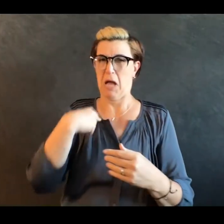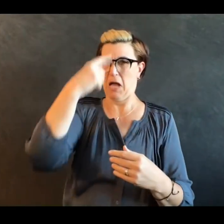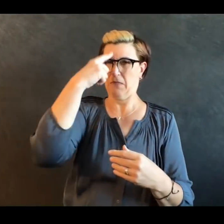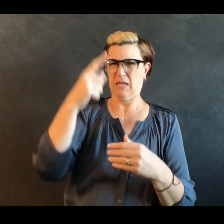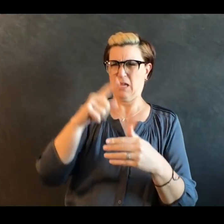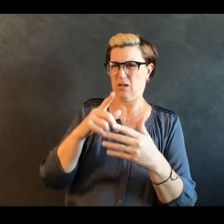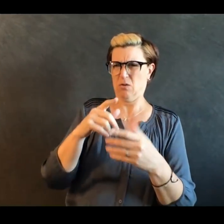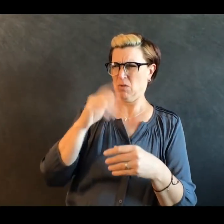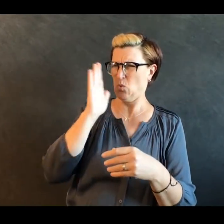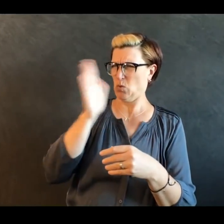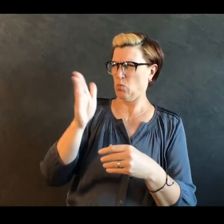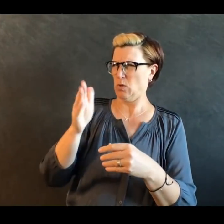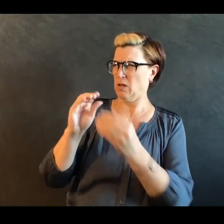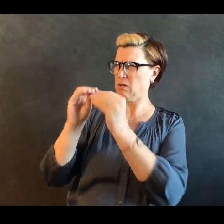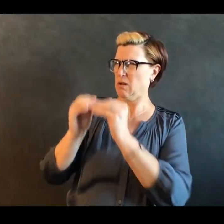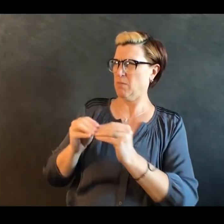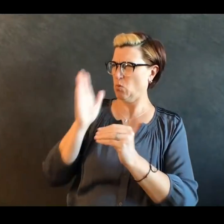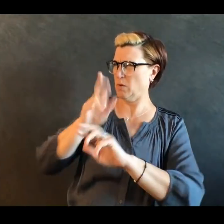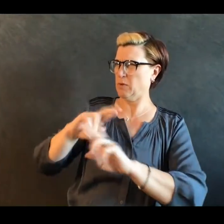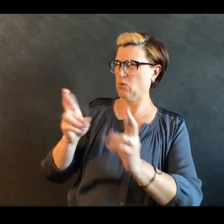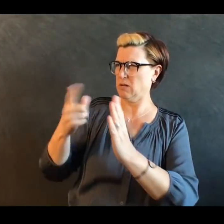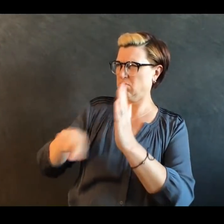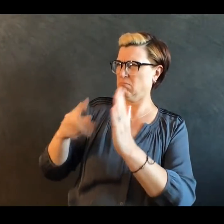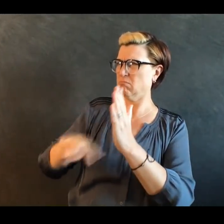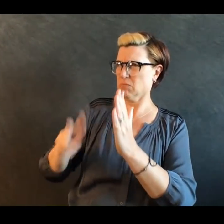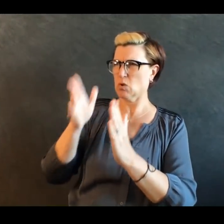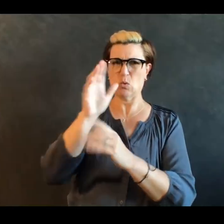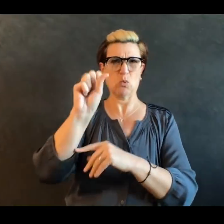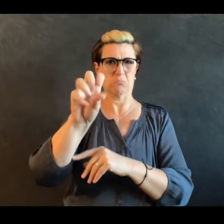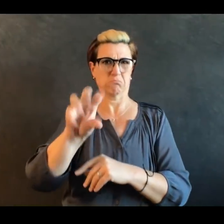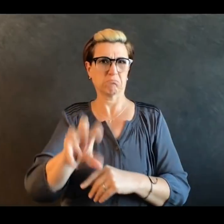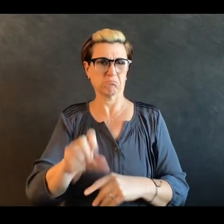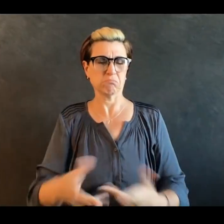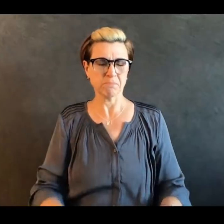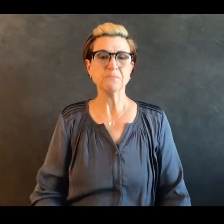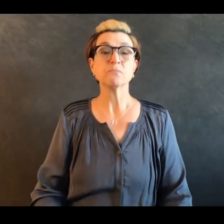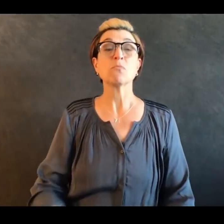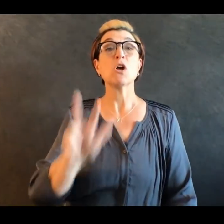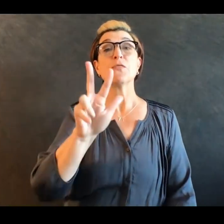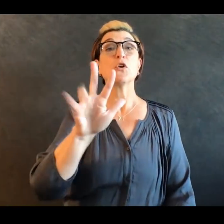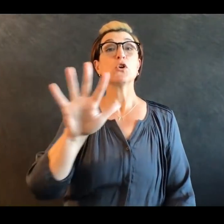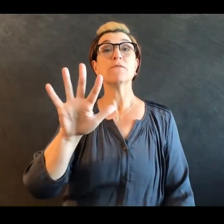tremendous progress has been made at least 35 clinical trials of promising